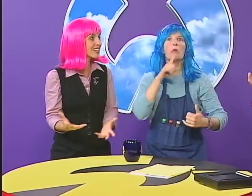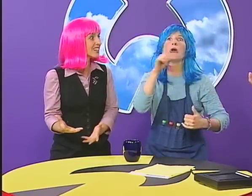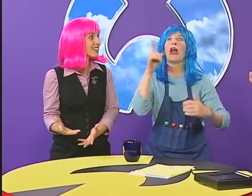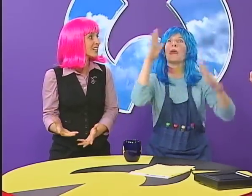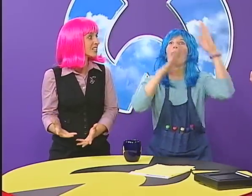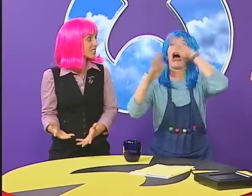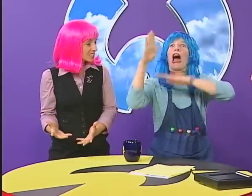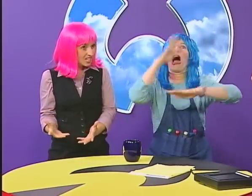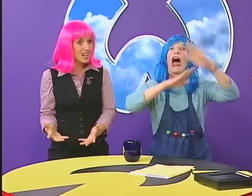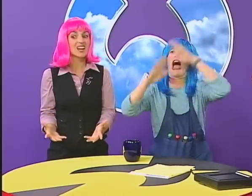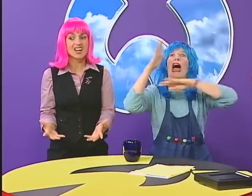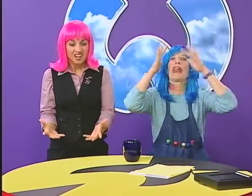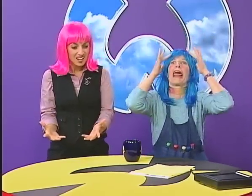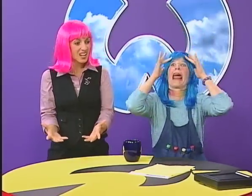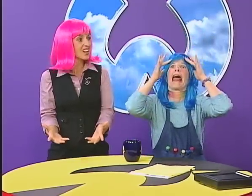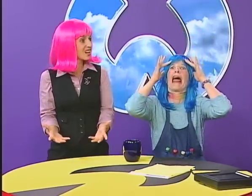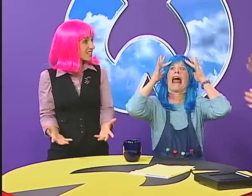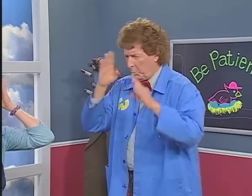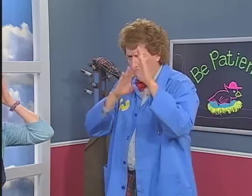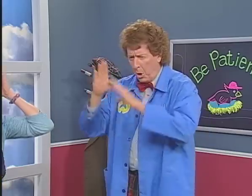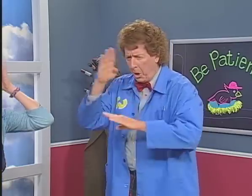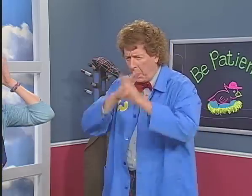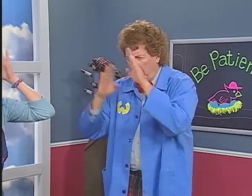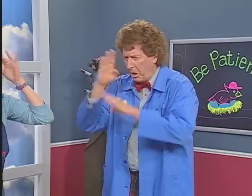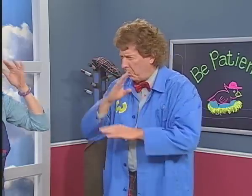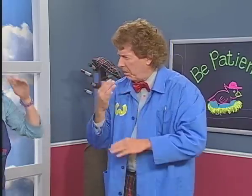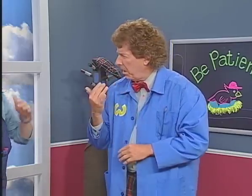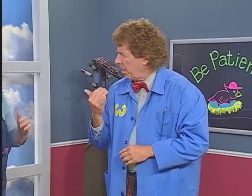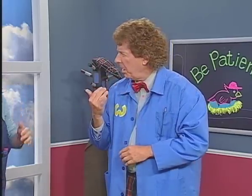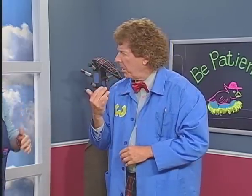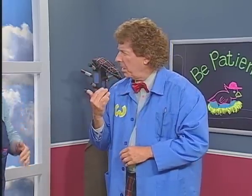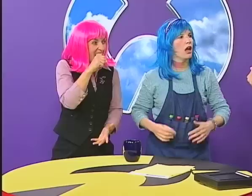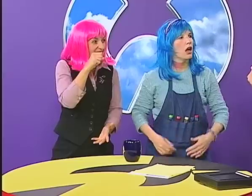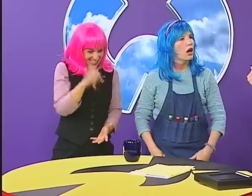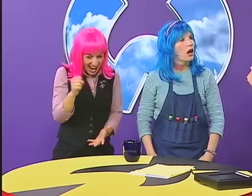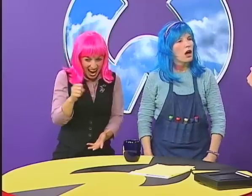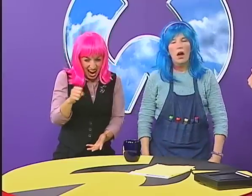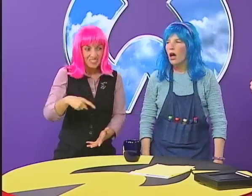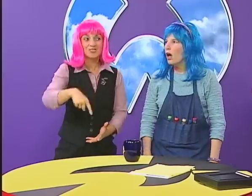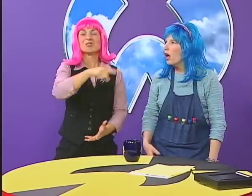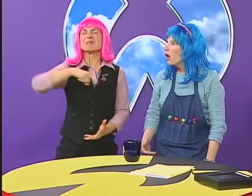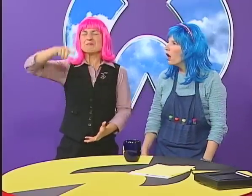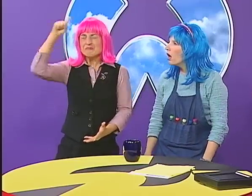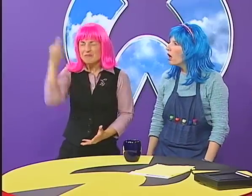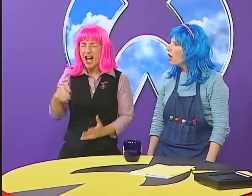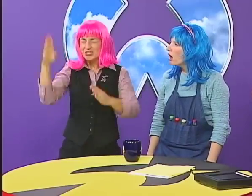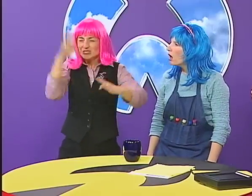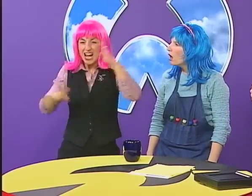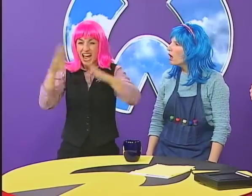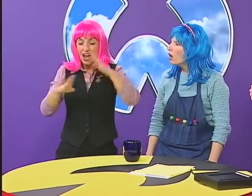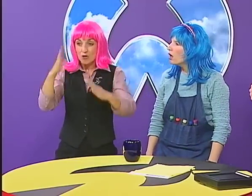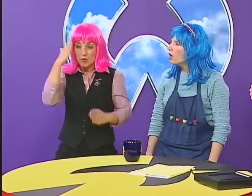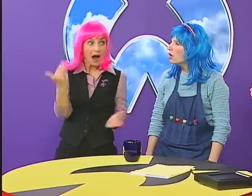NOW I'M REALLY WORRIED. WORRIED? WHY? YES, WE MUST WORRY.